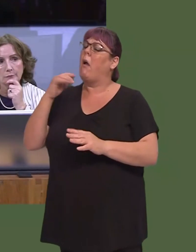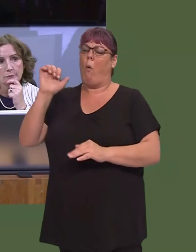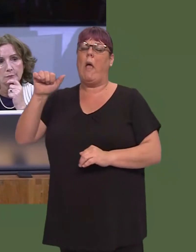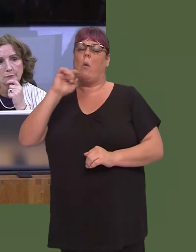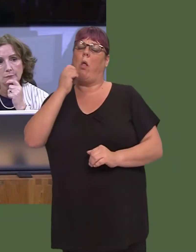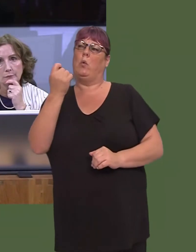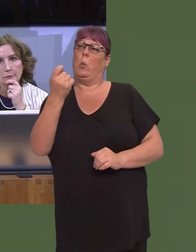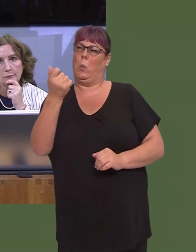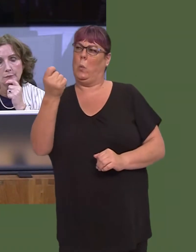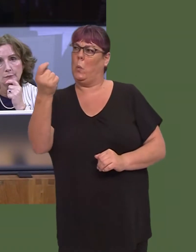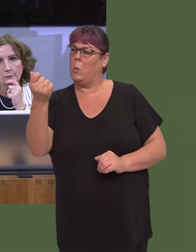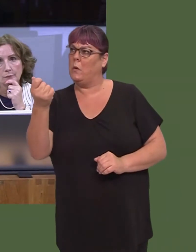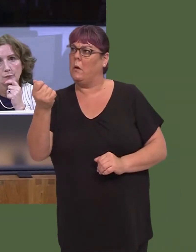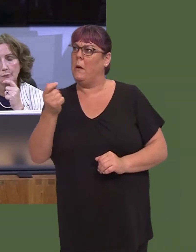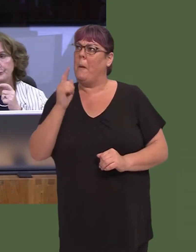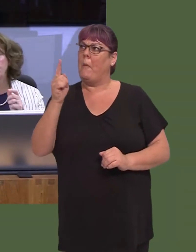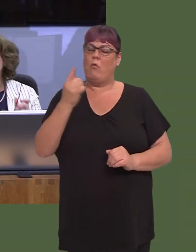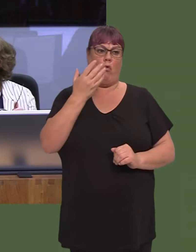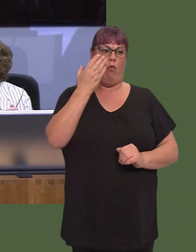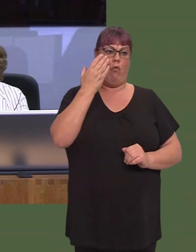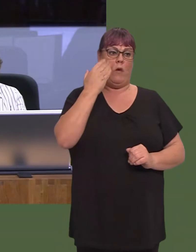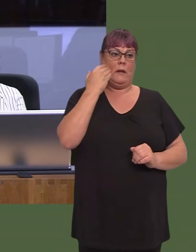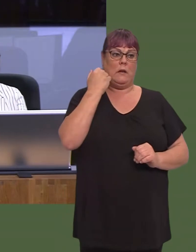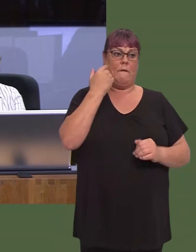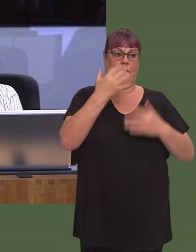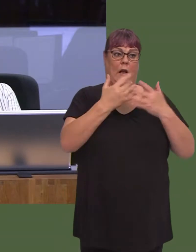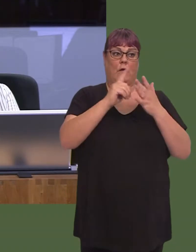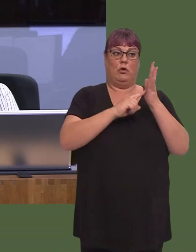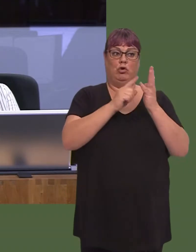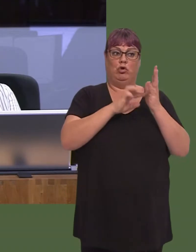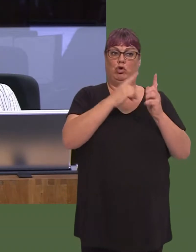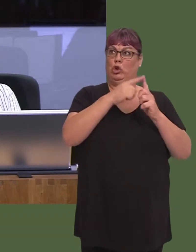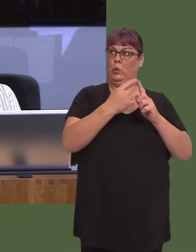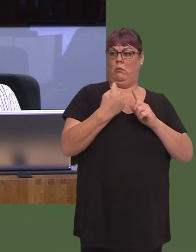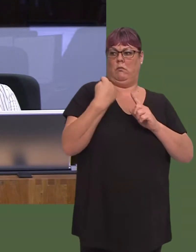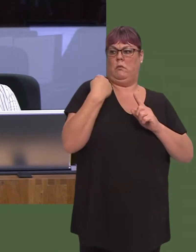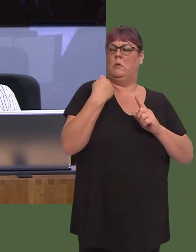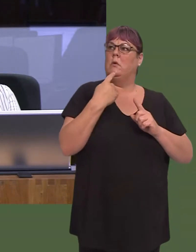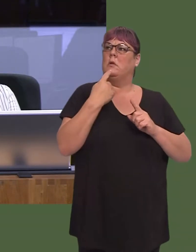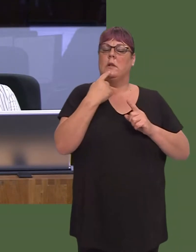sitting on the fence. Keir Starmer seems to have made it clear that he wants a second